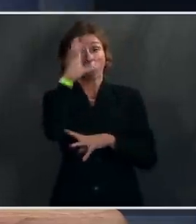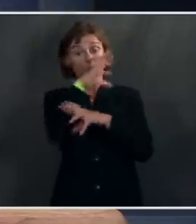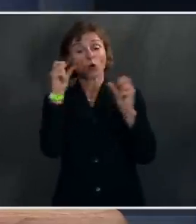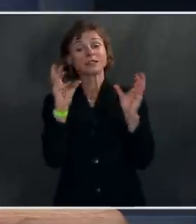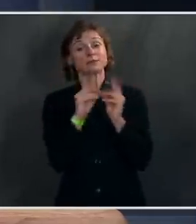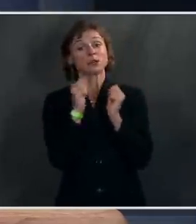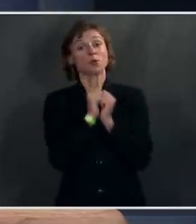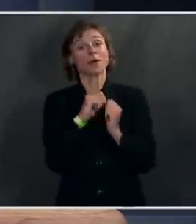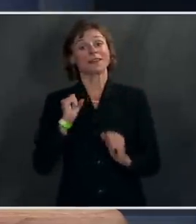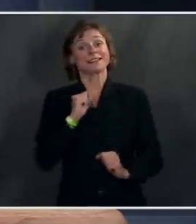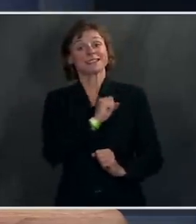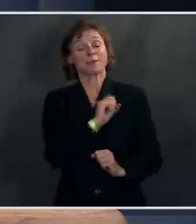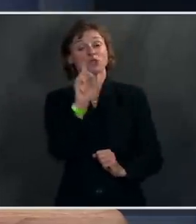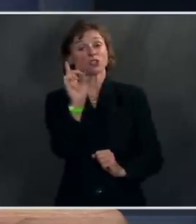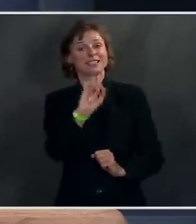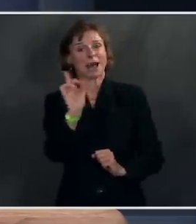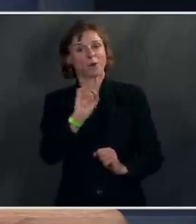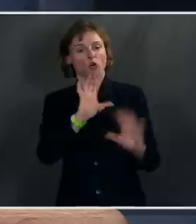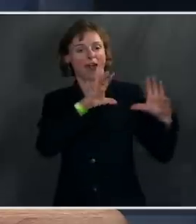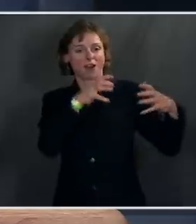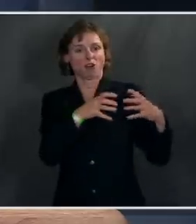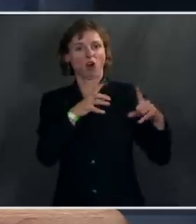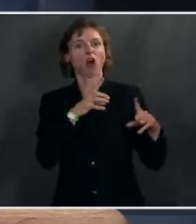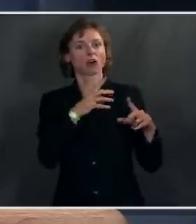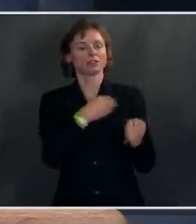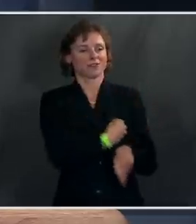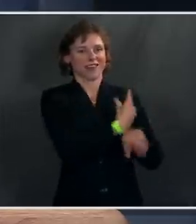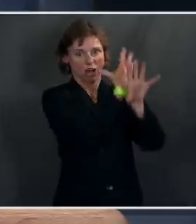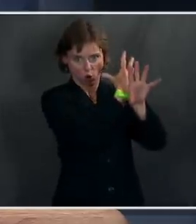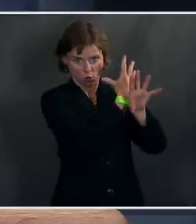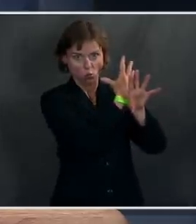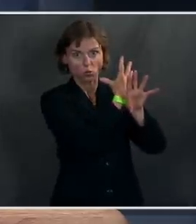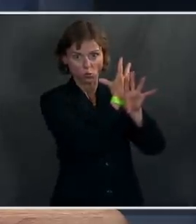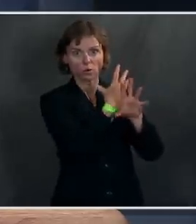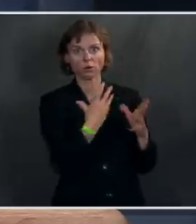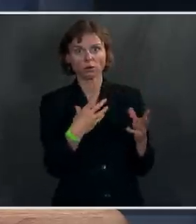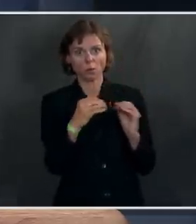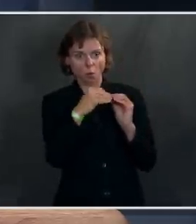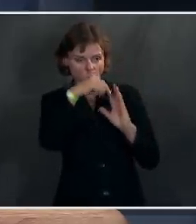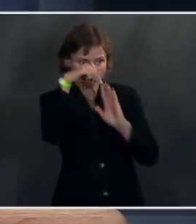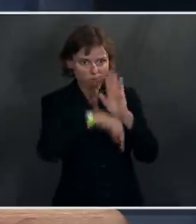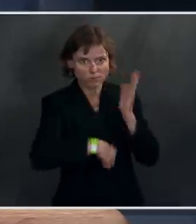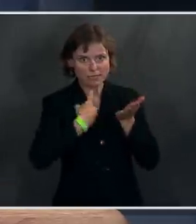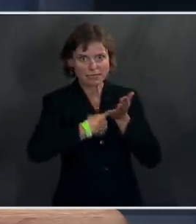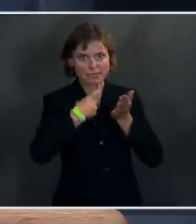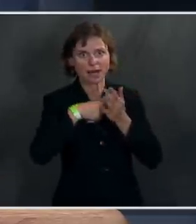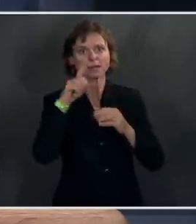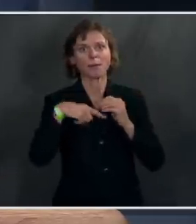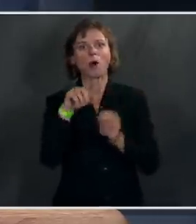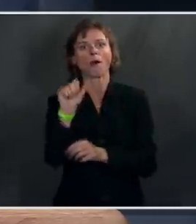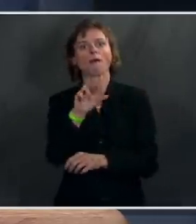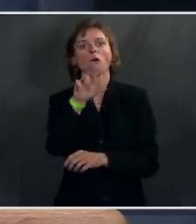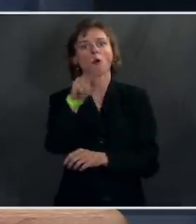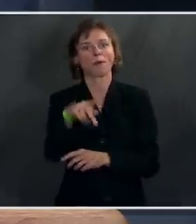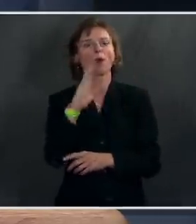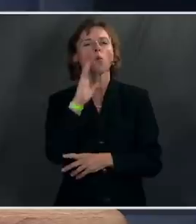over video to further discuss the American Rescue Plan. And we'll have a readout on that later this afternoon